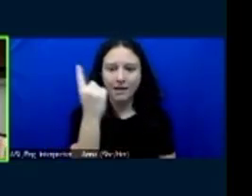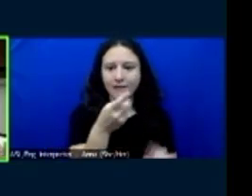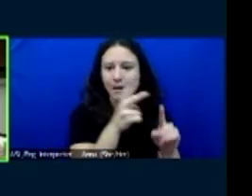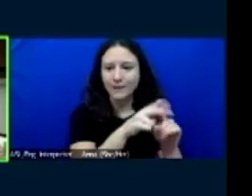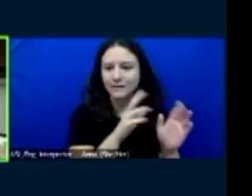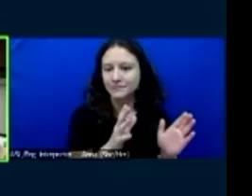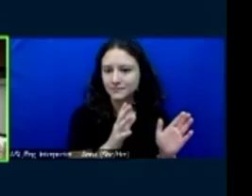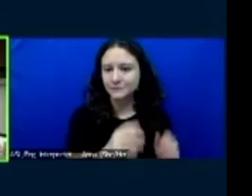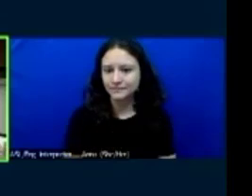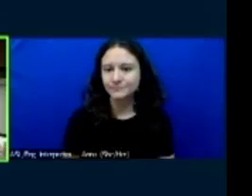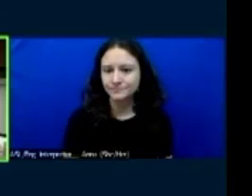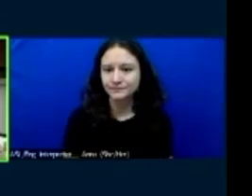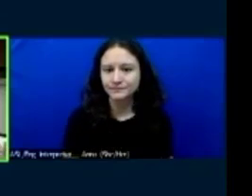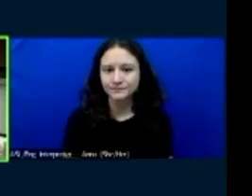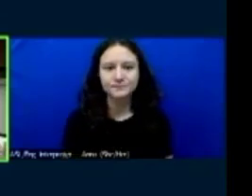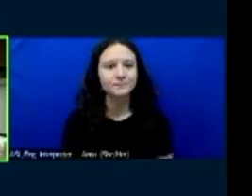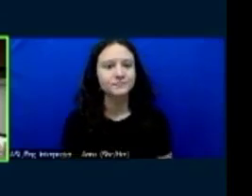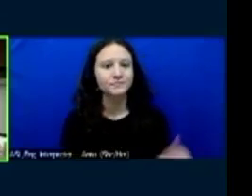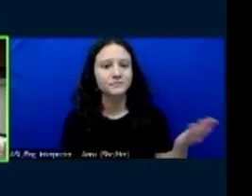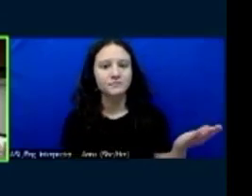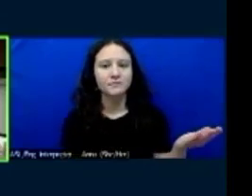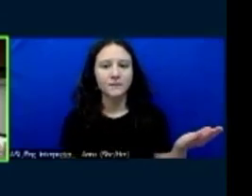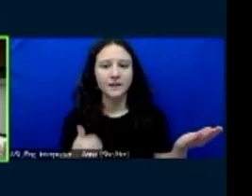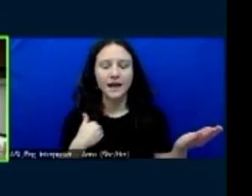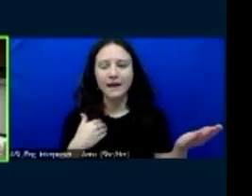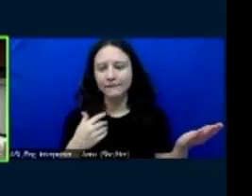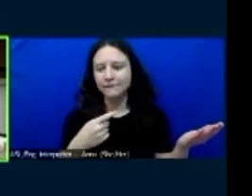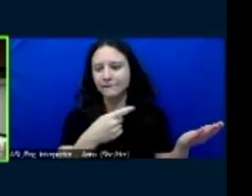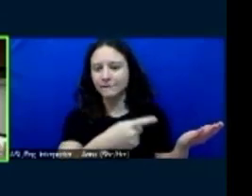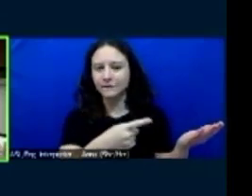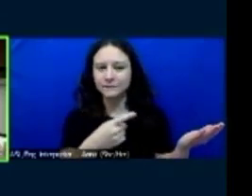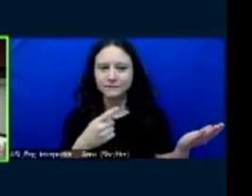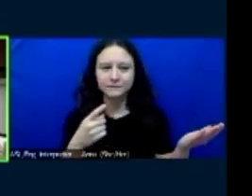So, what you're looking at here are box and whisker plots of the data.